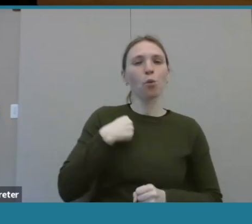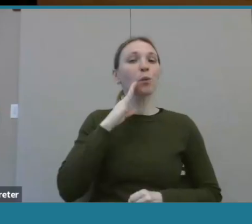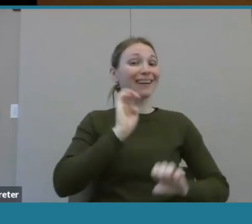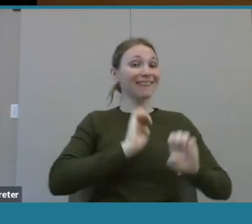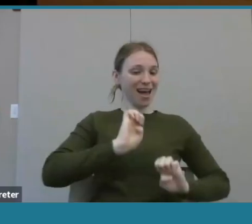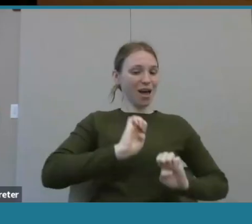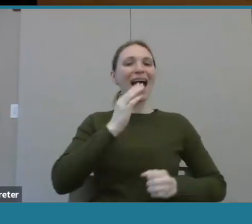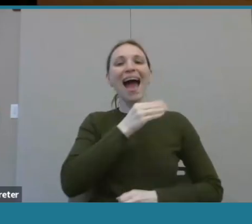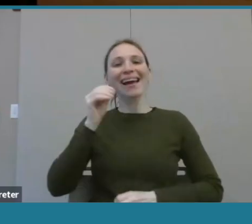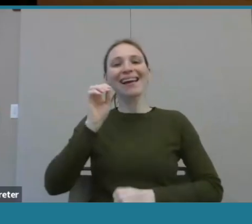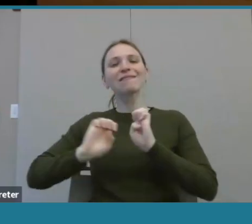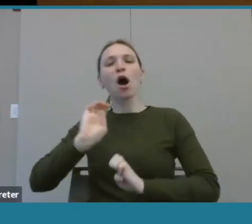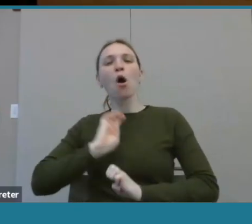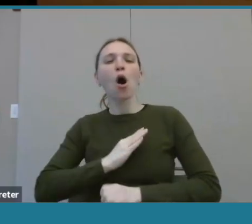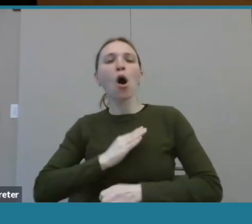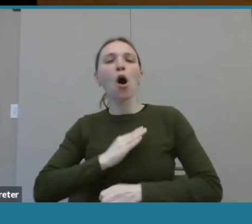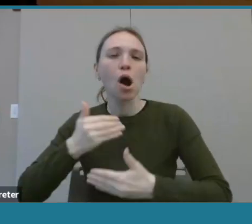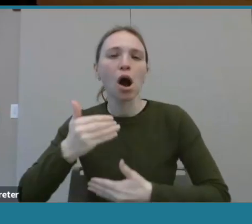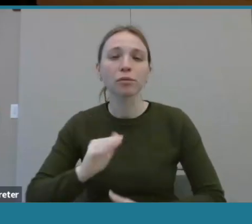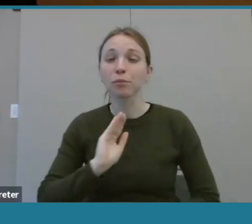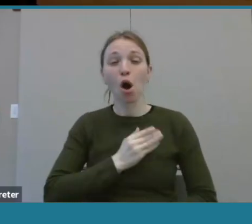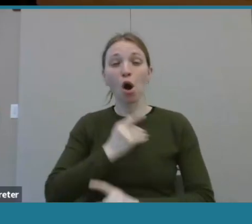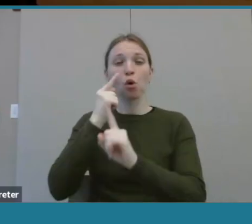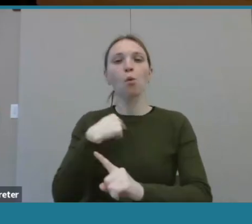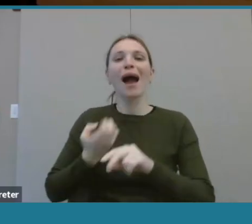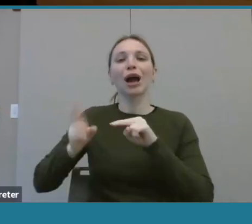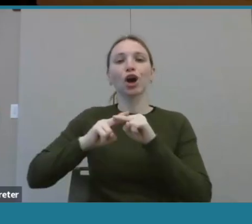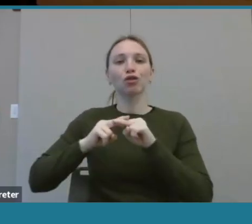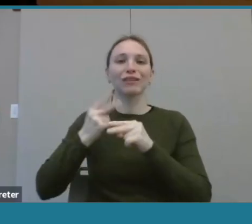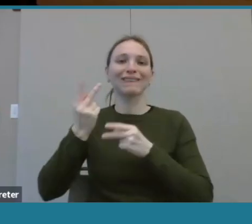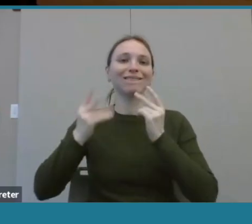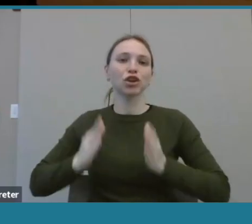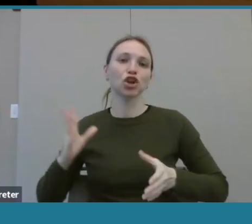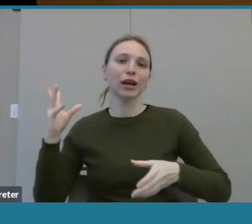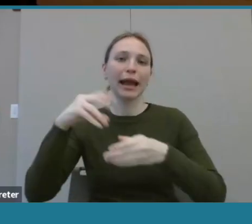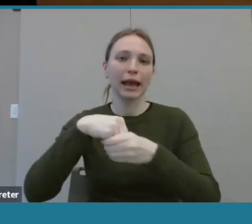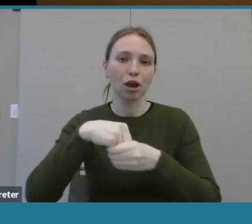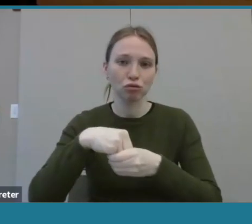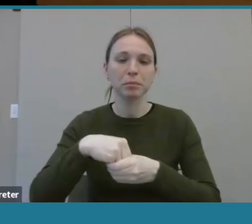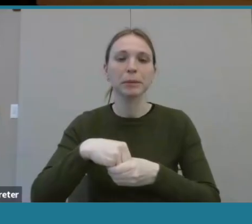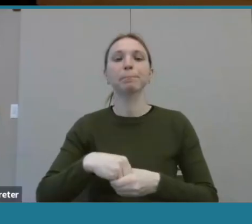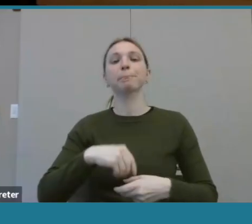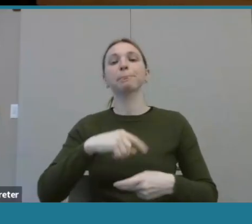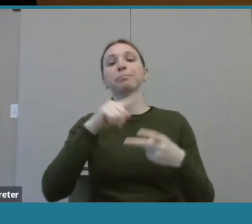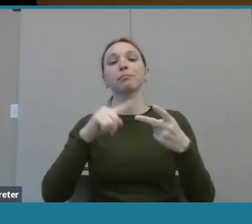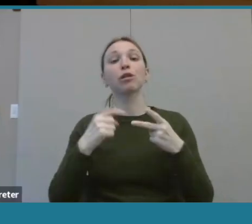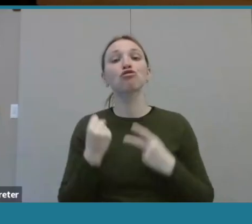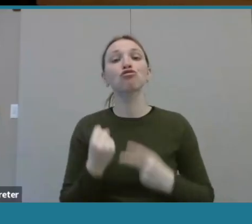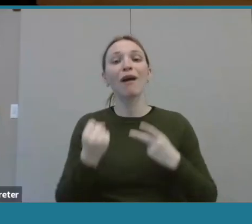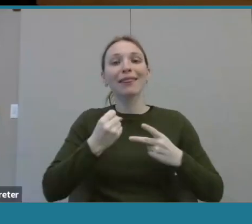So our goals were to increase our overall visitor engagement in this space and to strengthen our efficacy in meeting our learning outcomes, right?